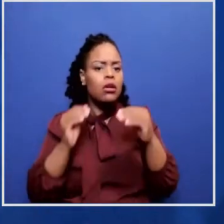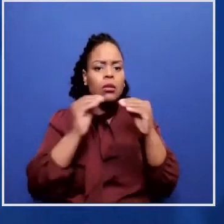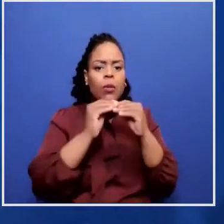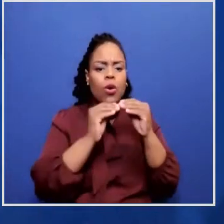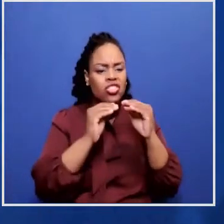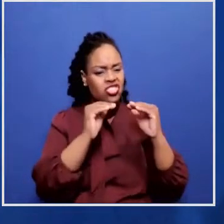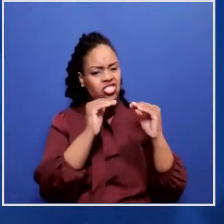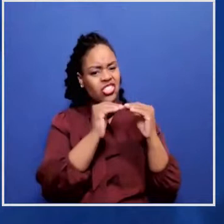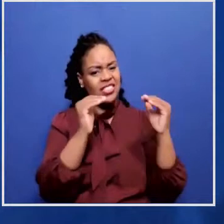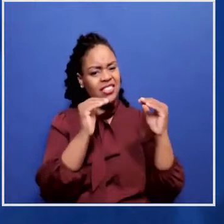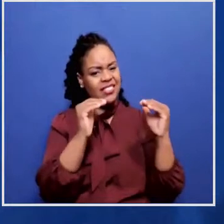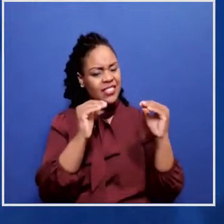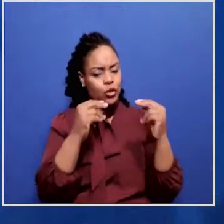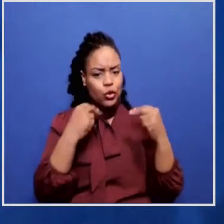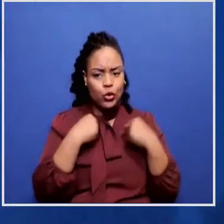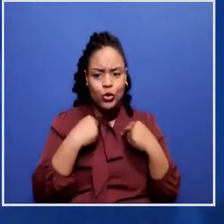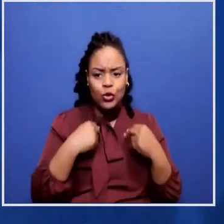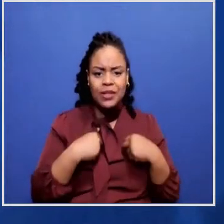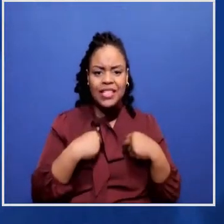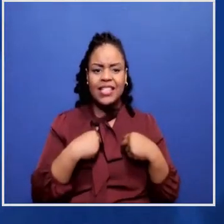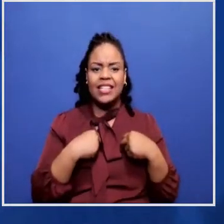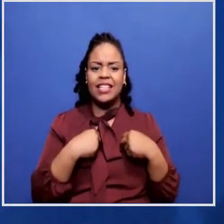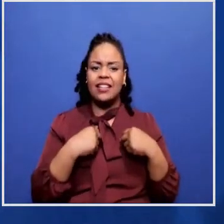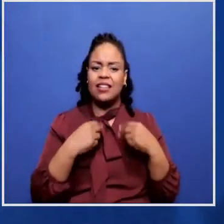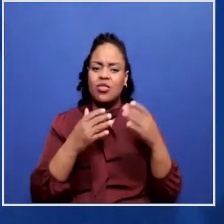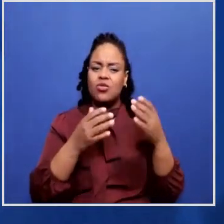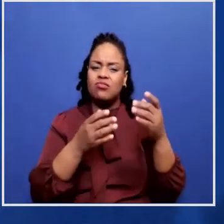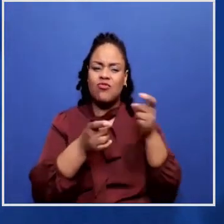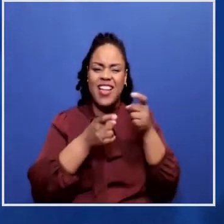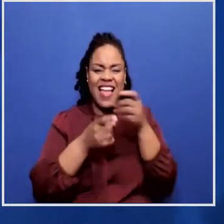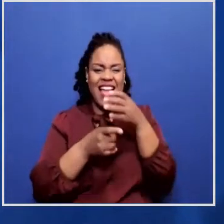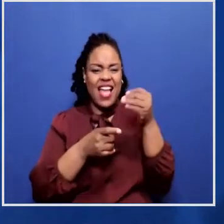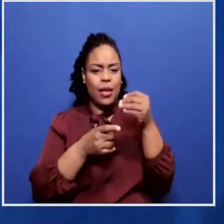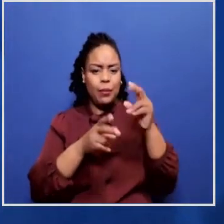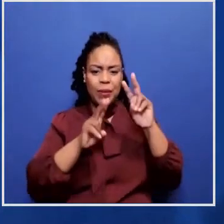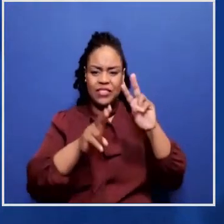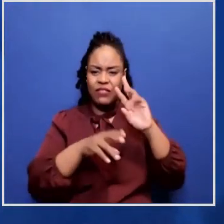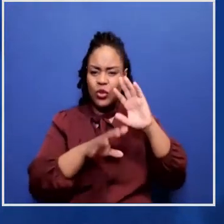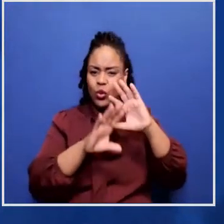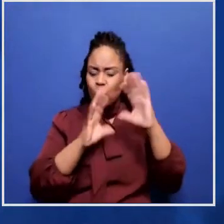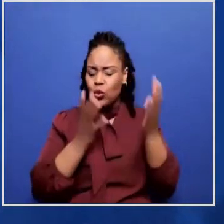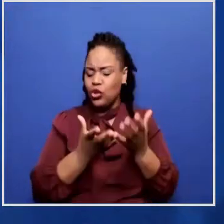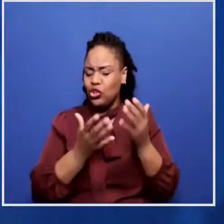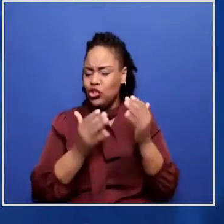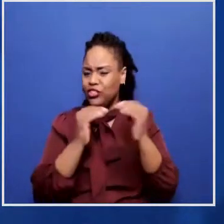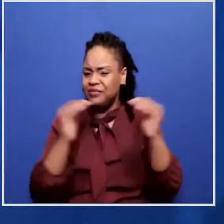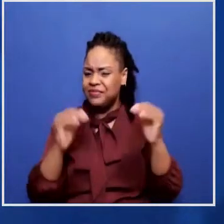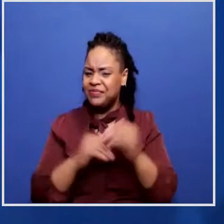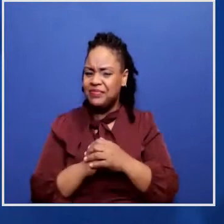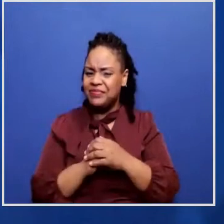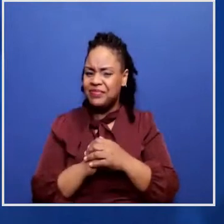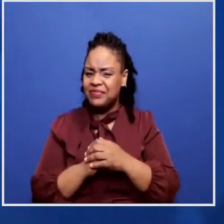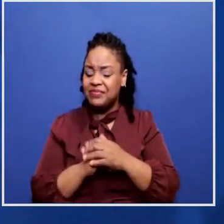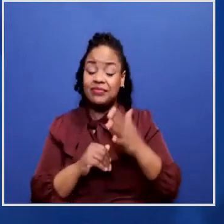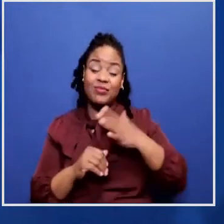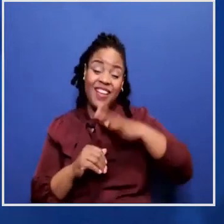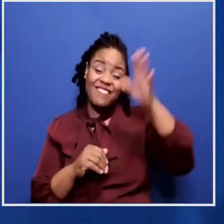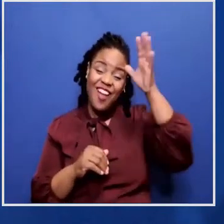NECESSITY OF 50 FROM A RAIN OF